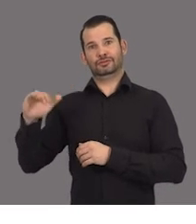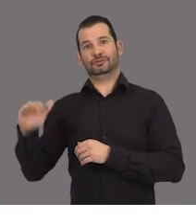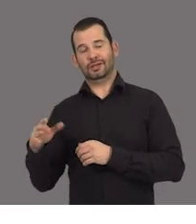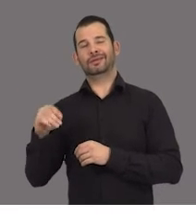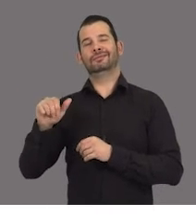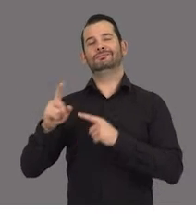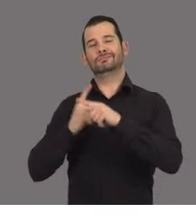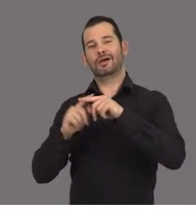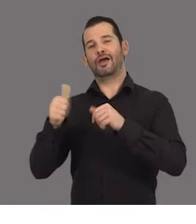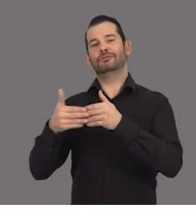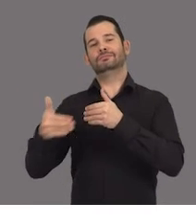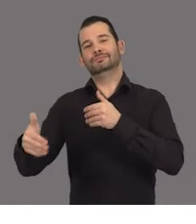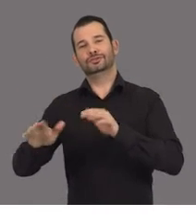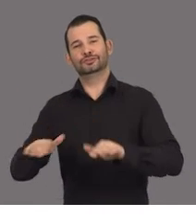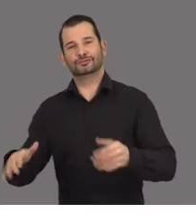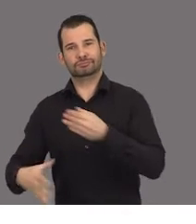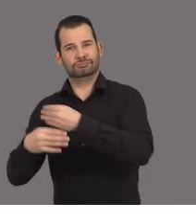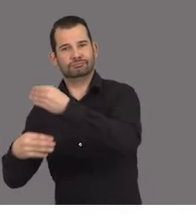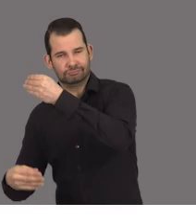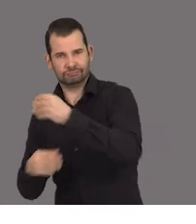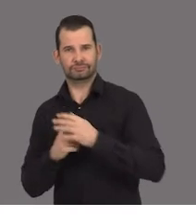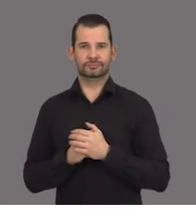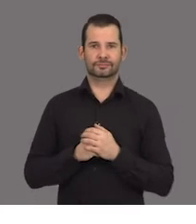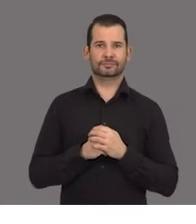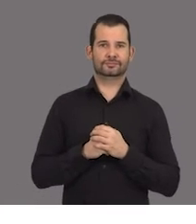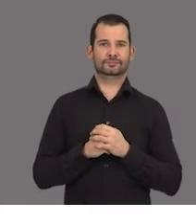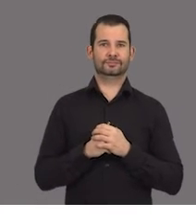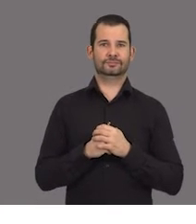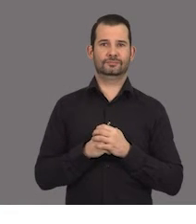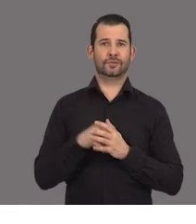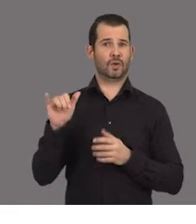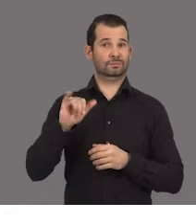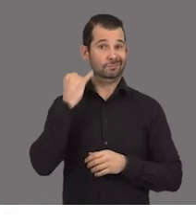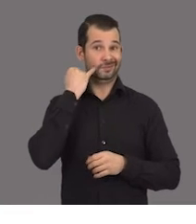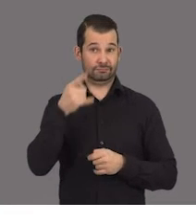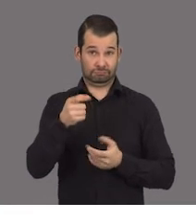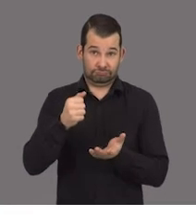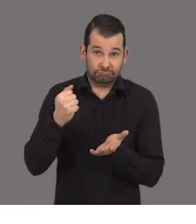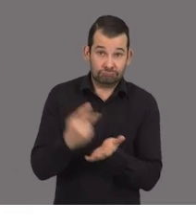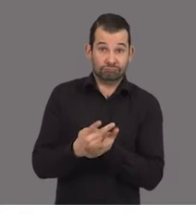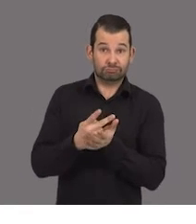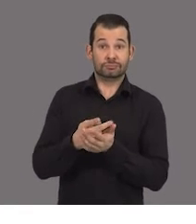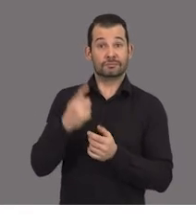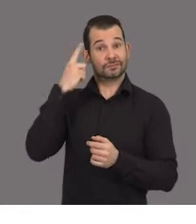Also, if you were eligible for the CCB for prior years and had not applied